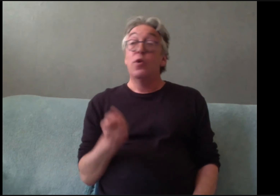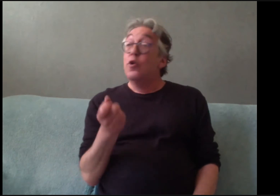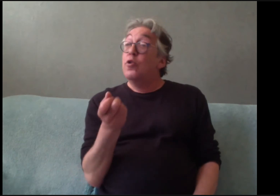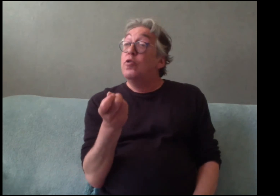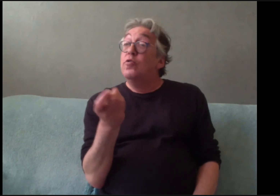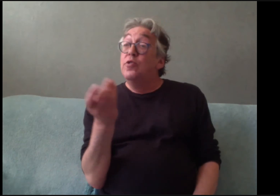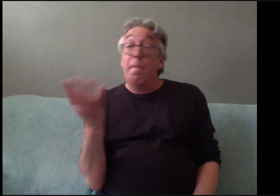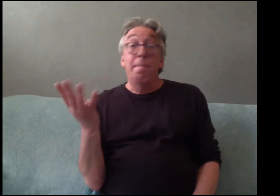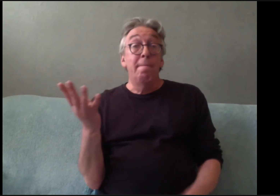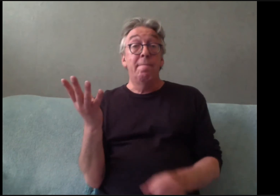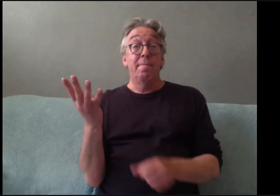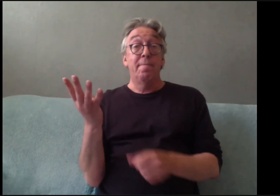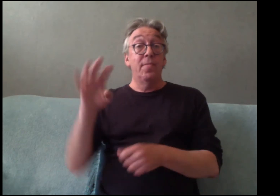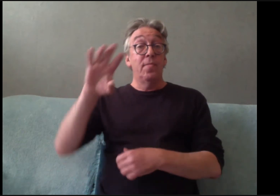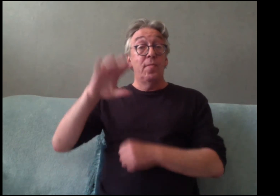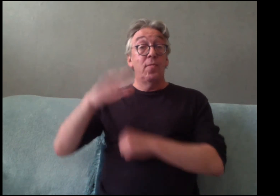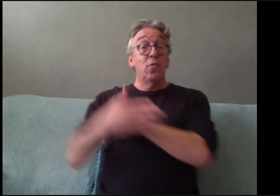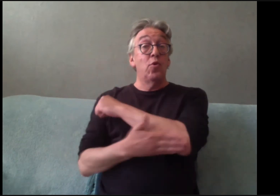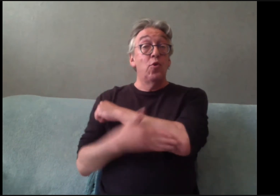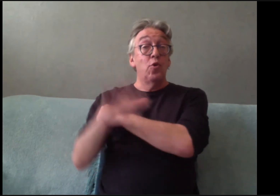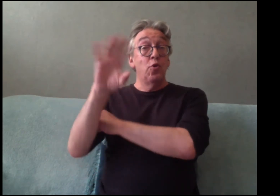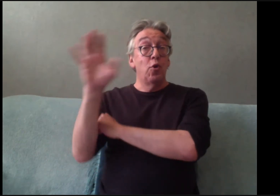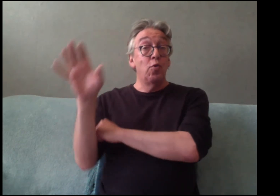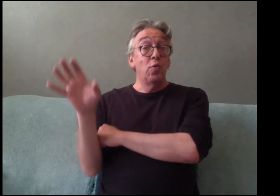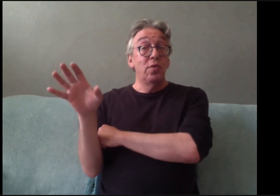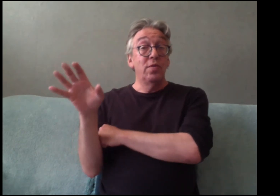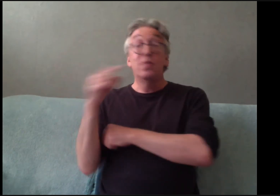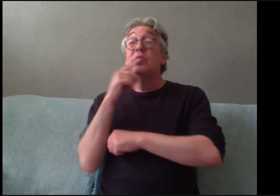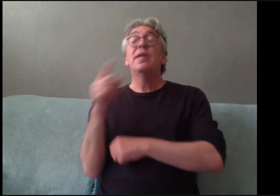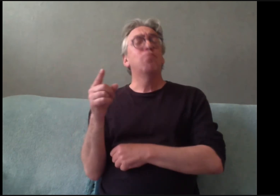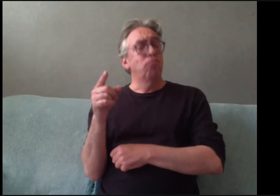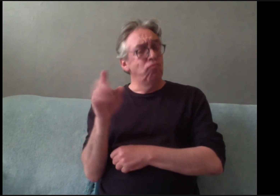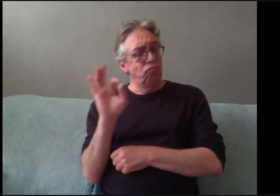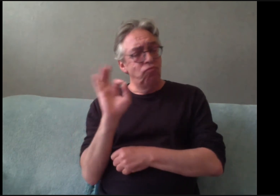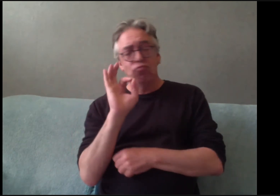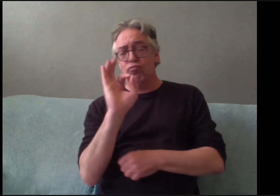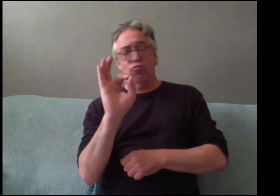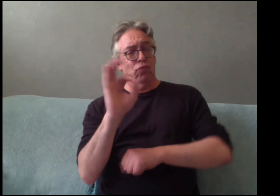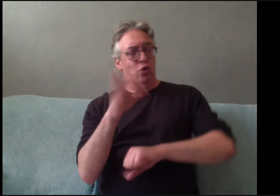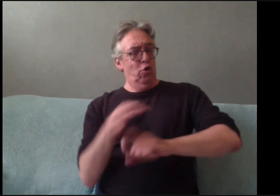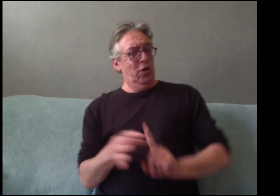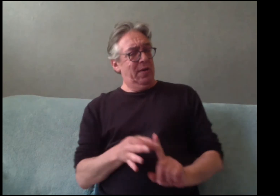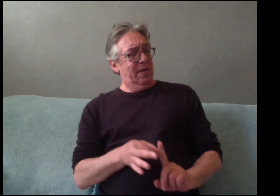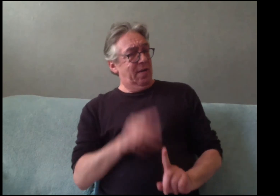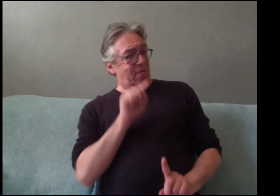and elderly people to be able to have a quieter environment when shopping.